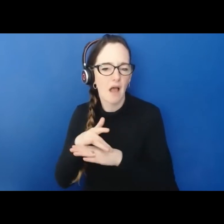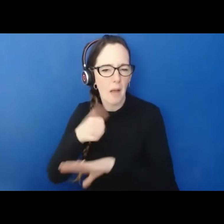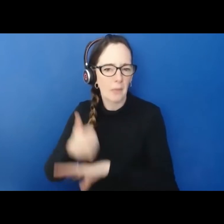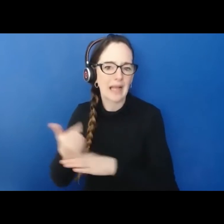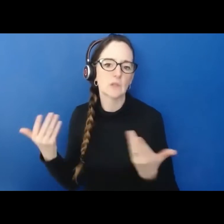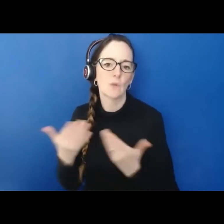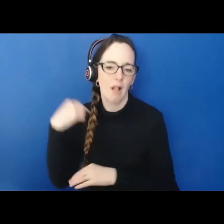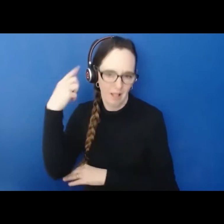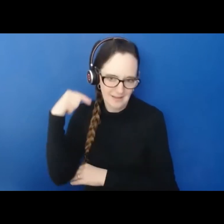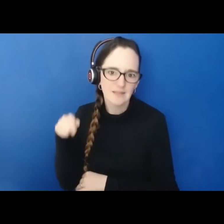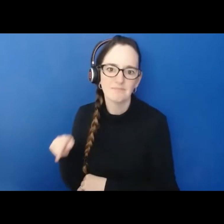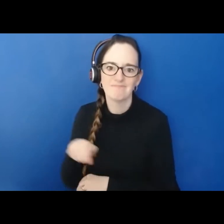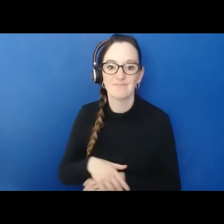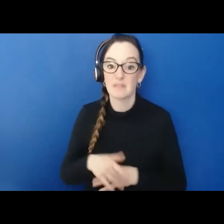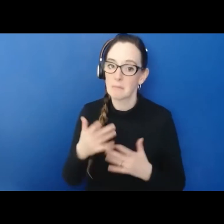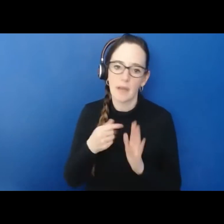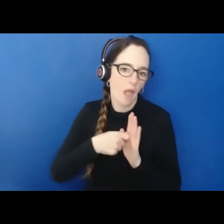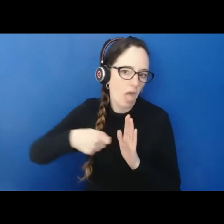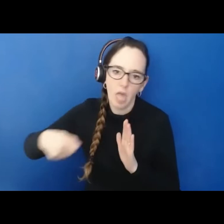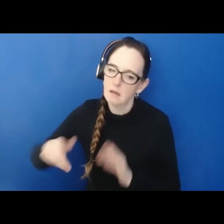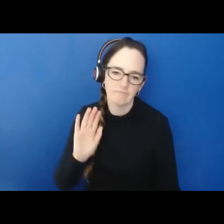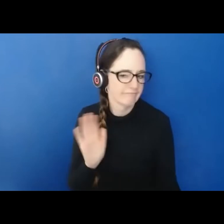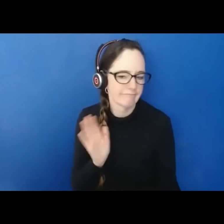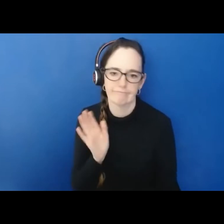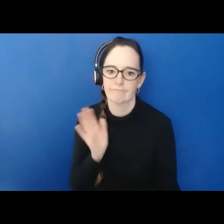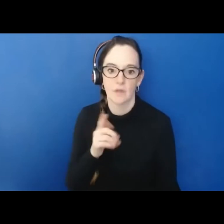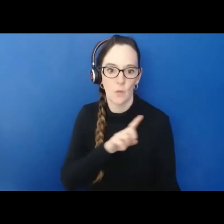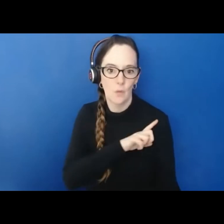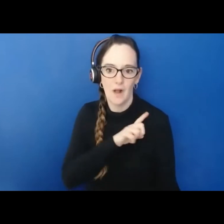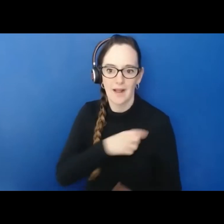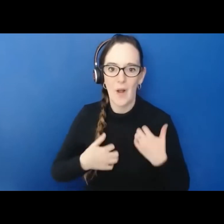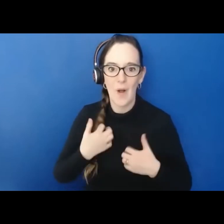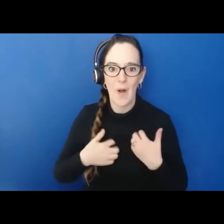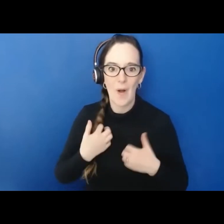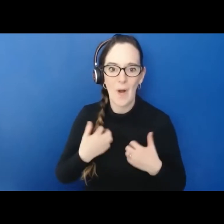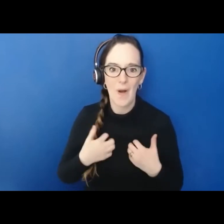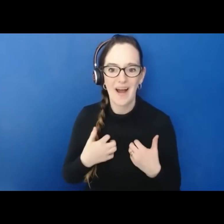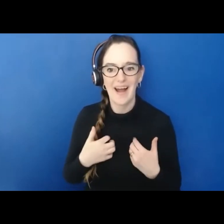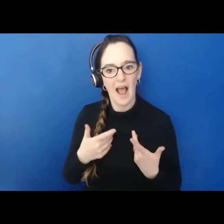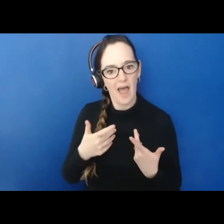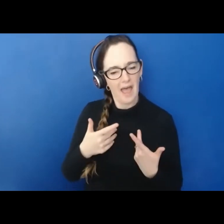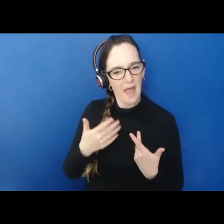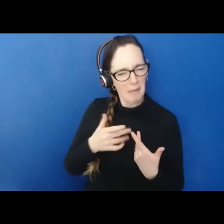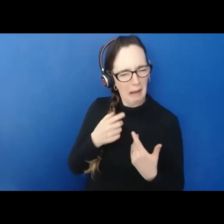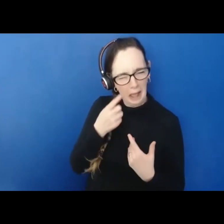I'm not going to talk for too long because I'm so excited and I have just had a glimpse of some of the things that they're thinking about, to